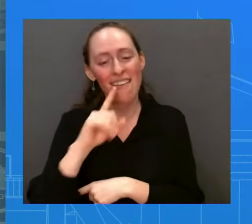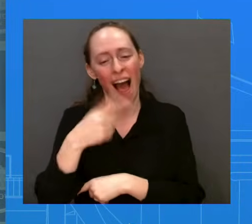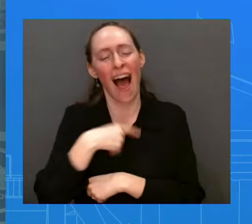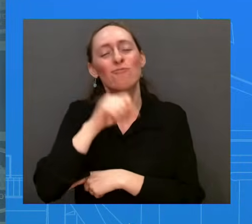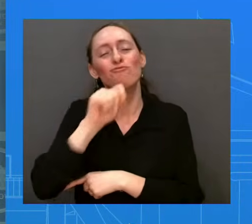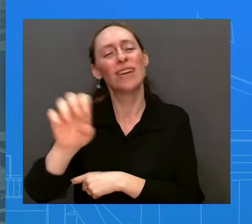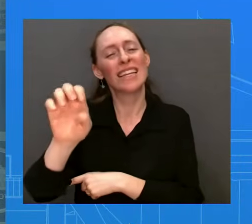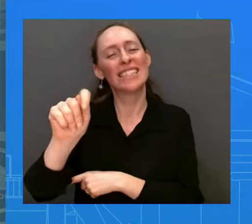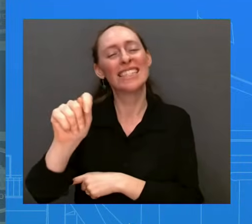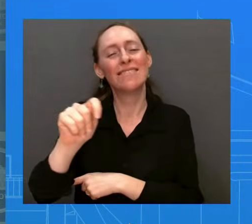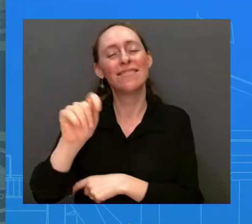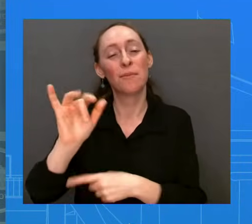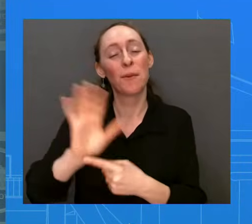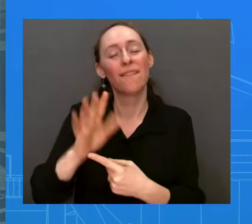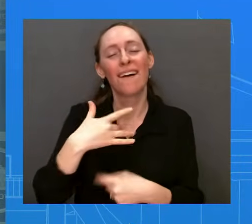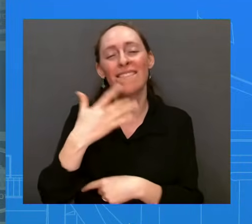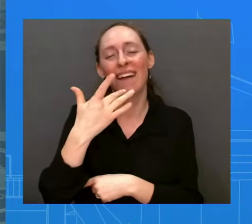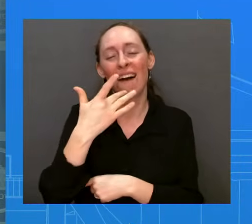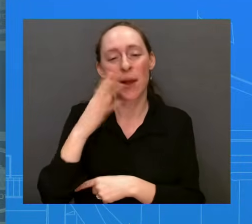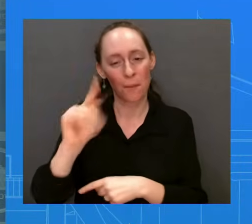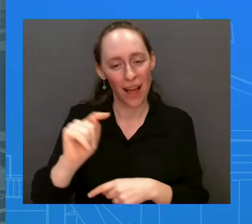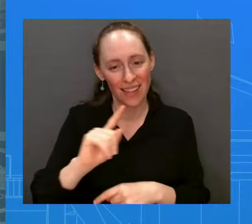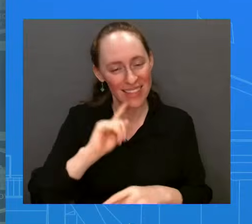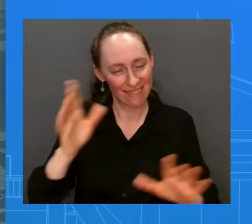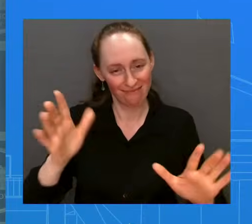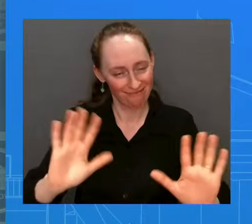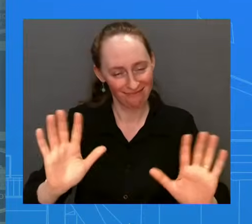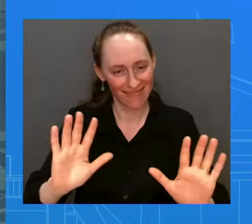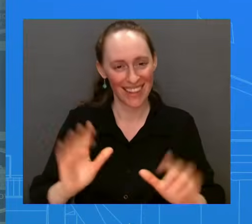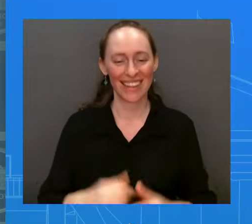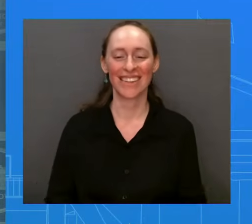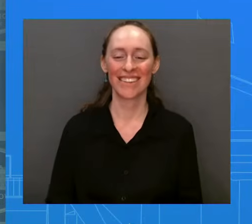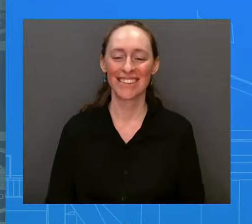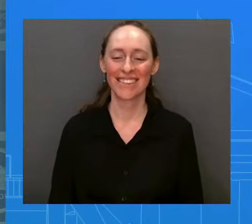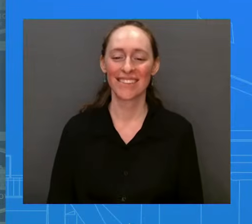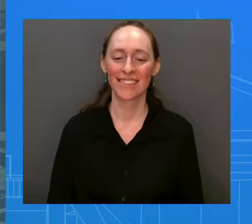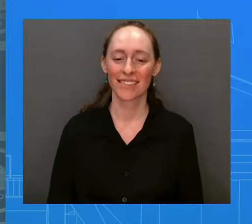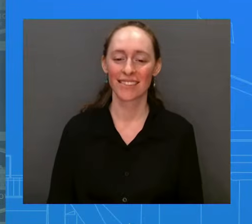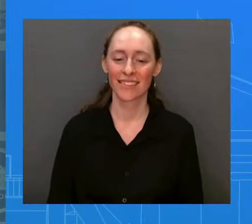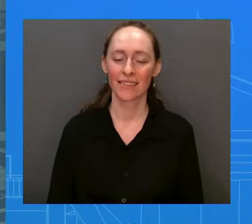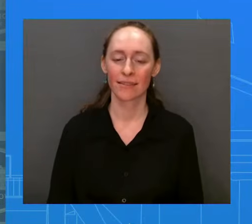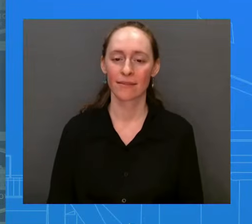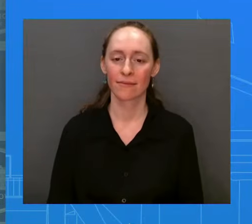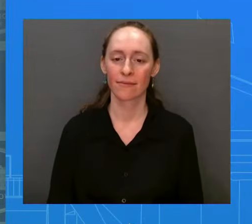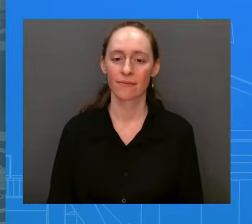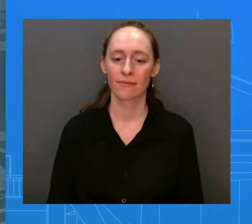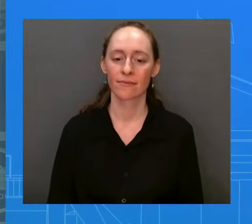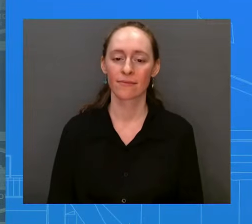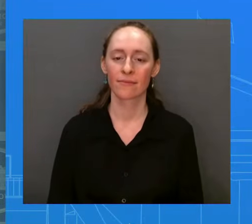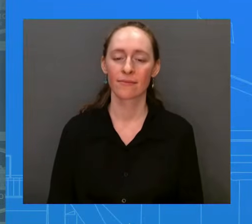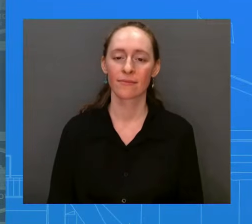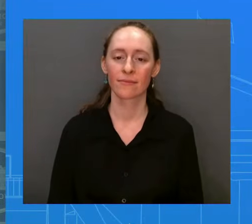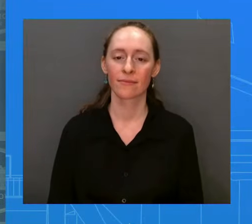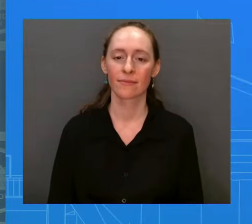With that, with all seriousness, I know there's a lot of questions about the flying objects. Admiral John Kirby is here with us today,